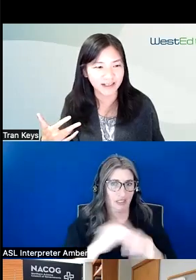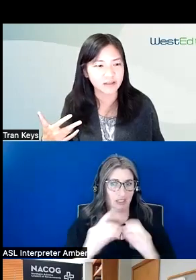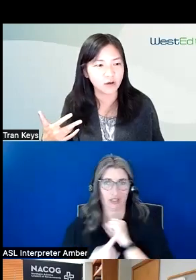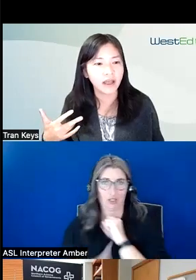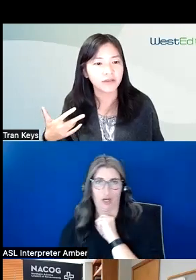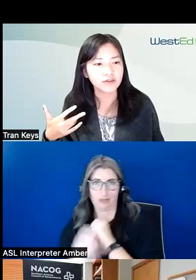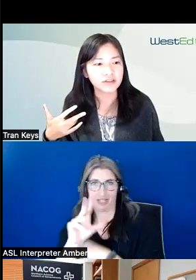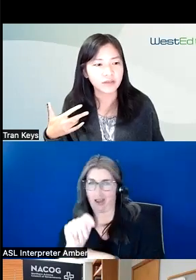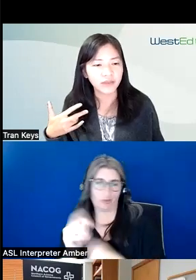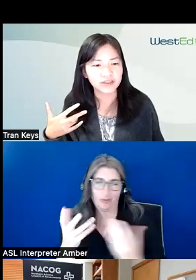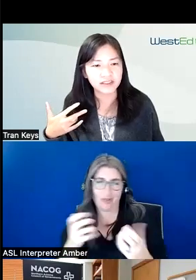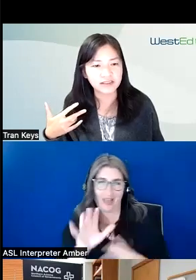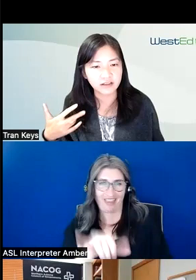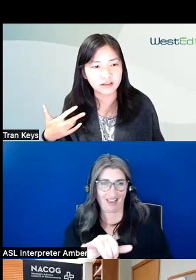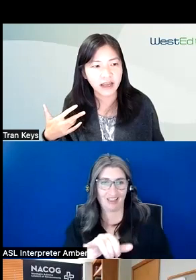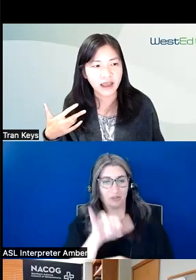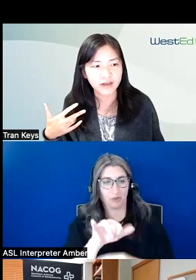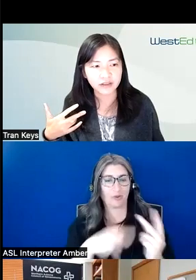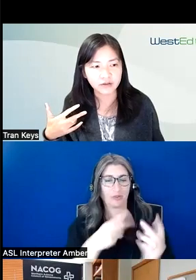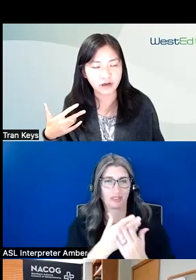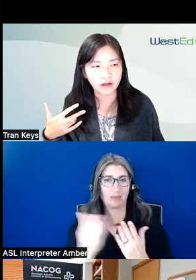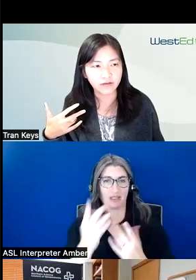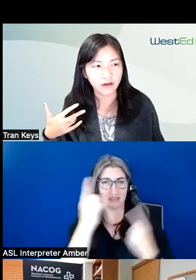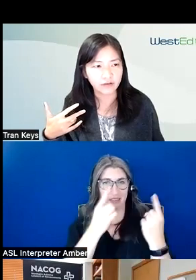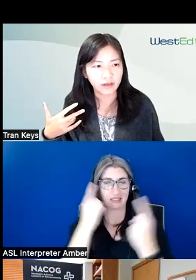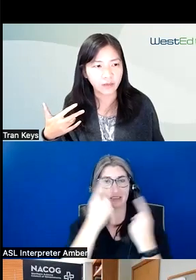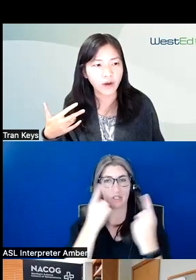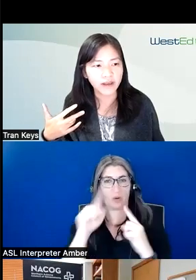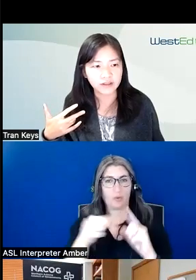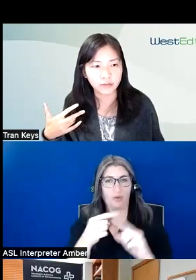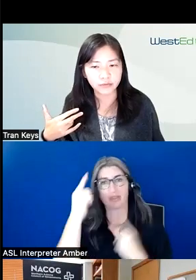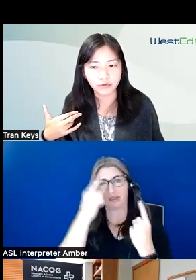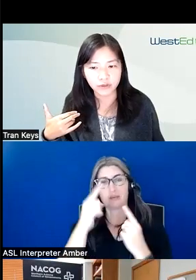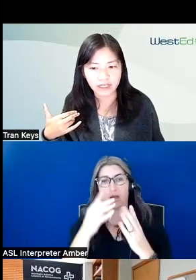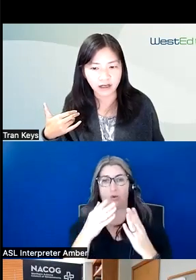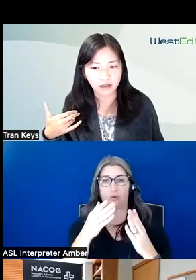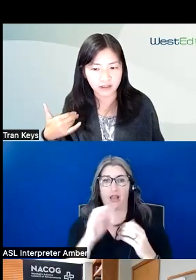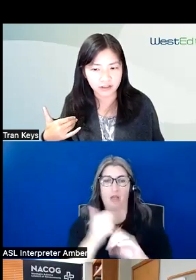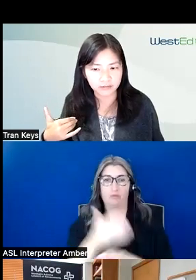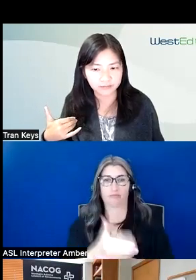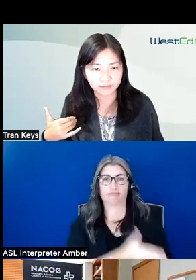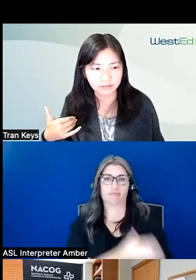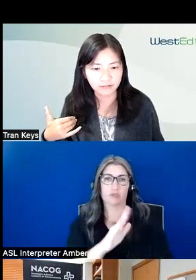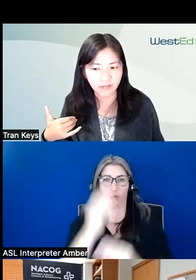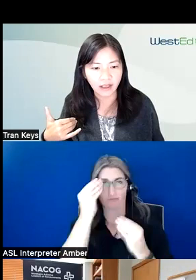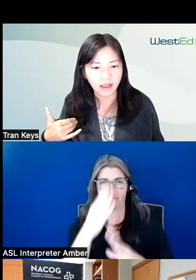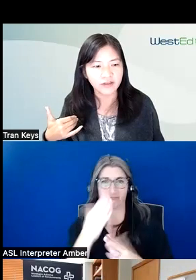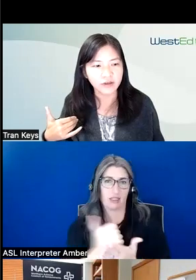So, these are just some things to consider as you think about ways to improve your data collection.